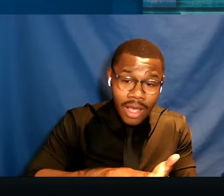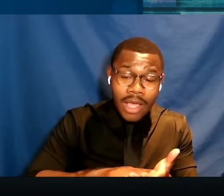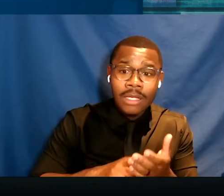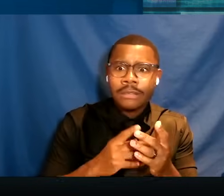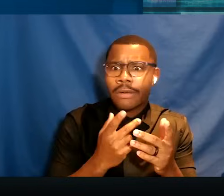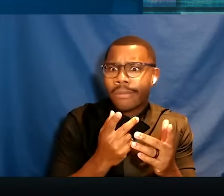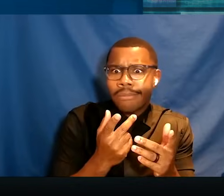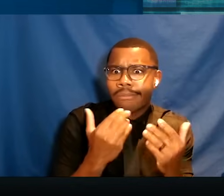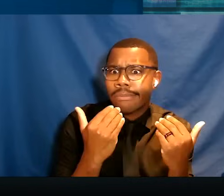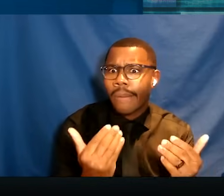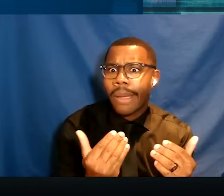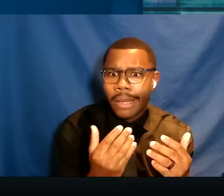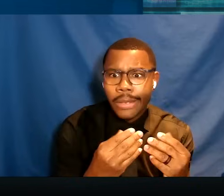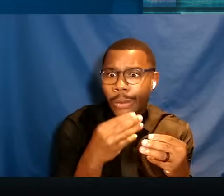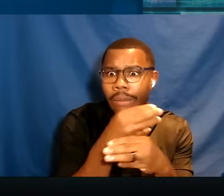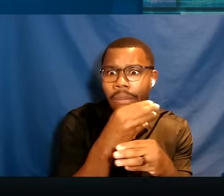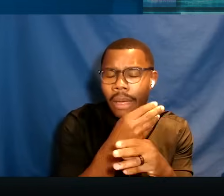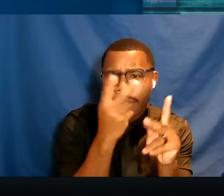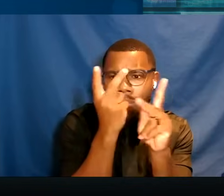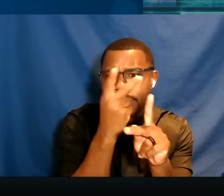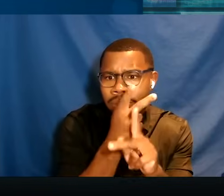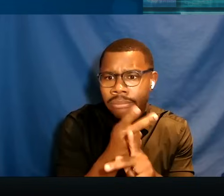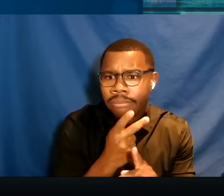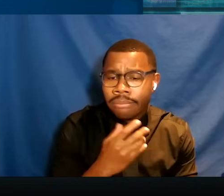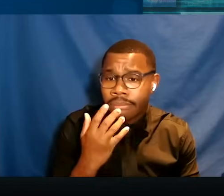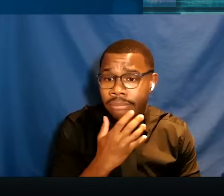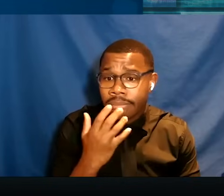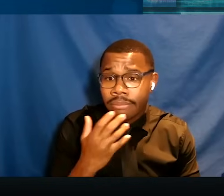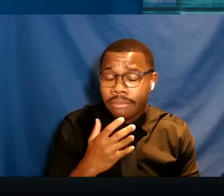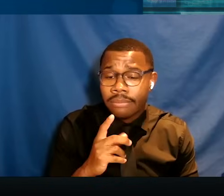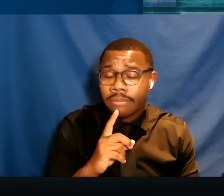So it is a really amazing deal for background actors.